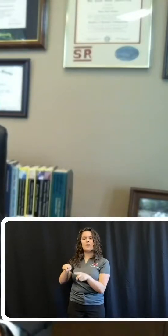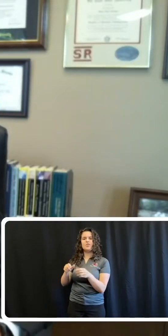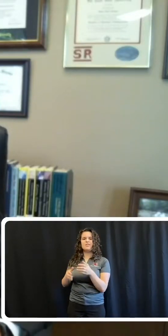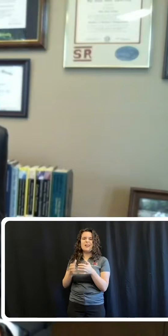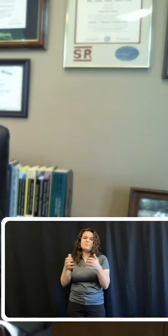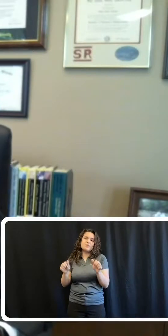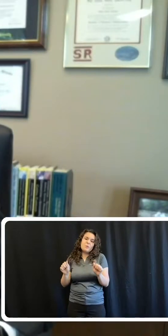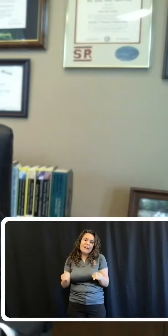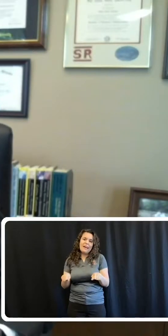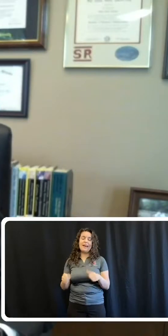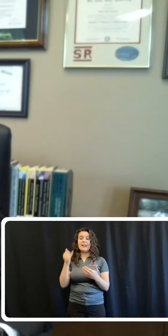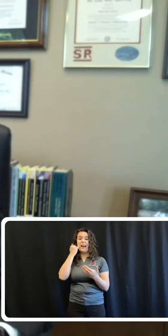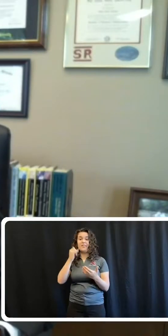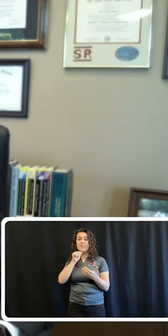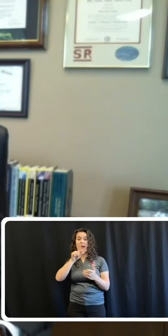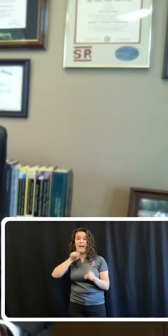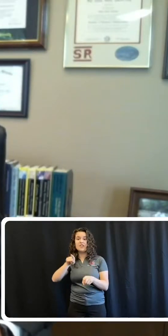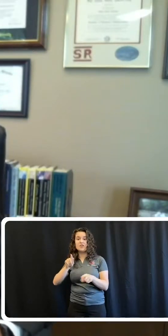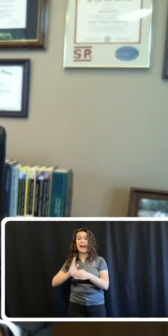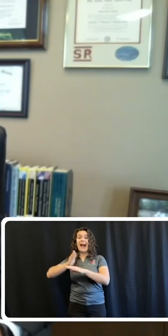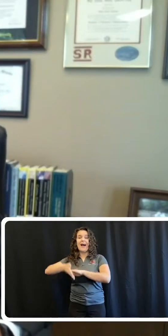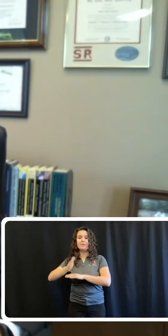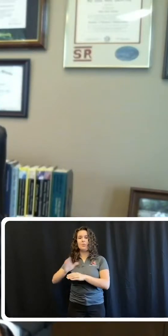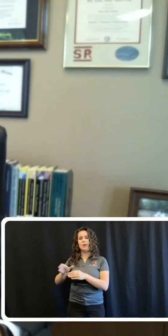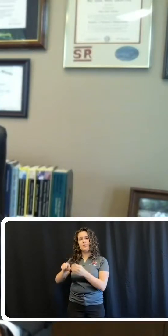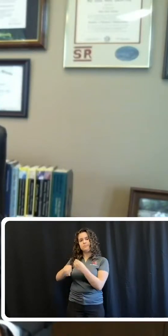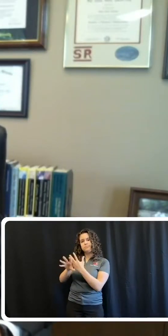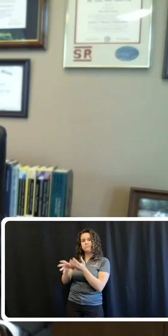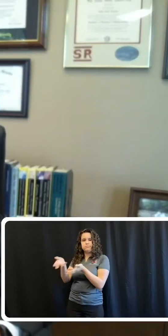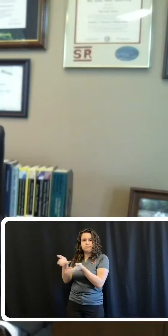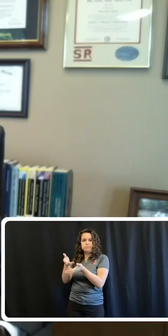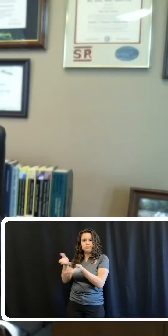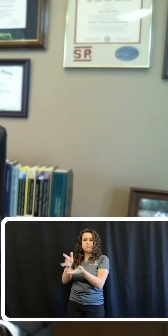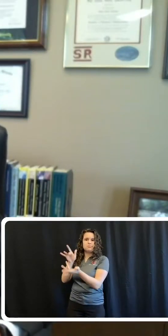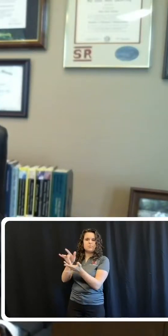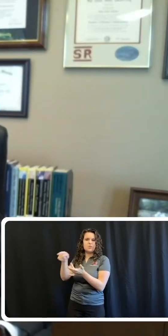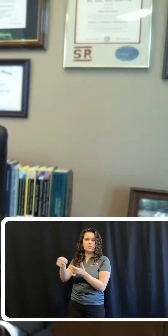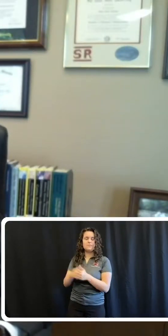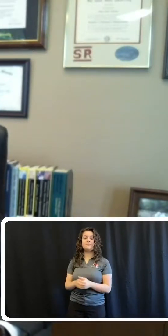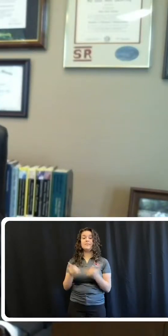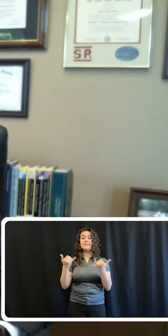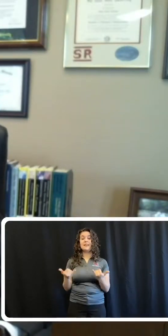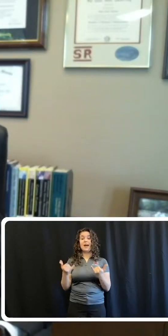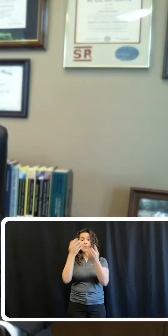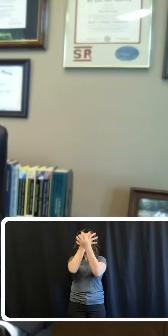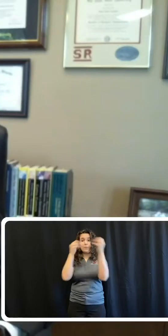We're grateful that Lamar University's president, Dr. Kenneth Evans, is moderating the discussion for us this evening.